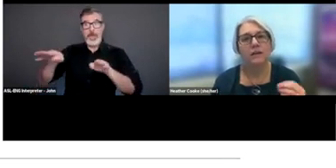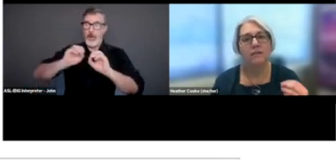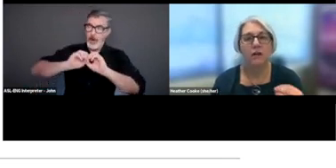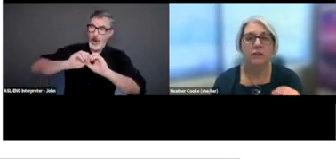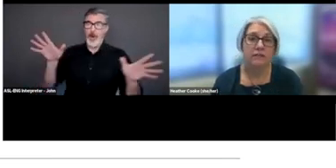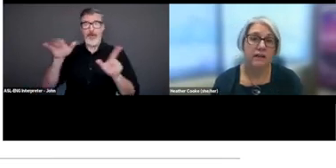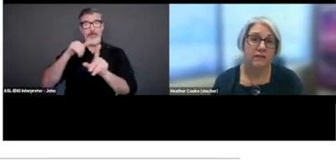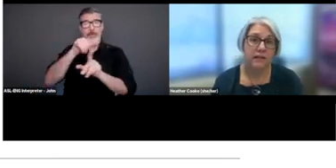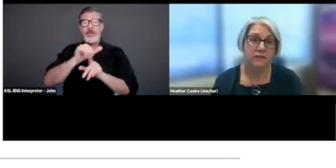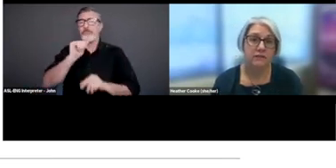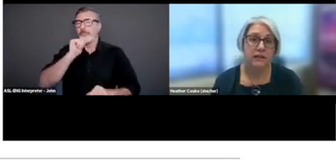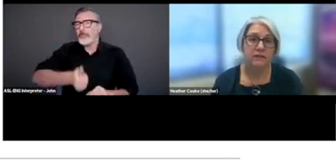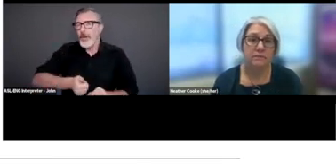health and safety legislation.